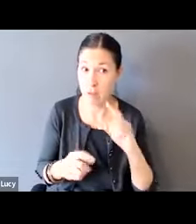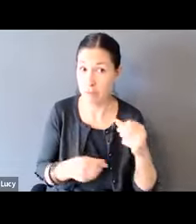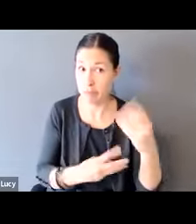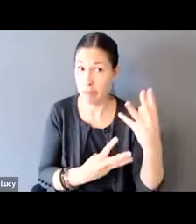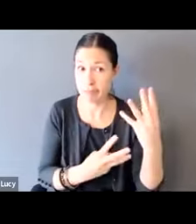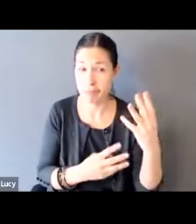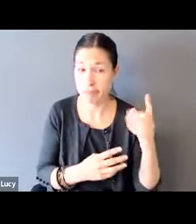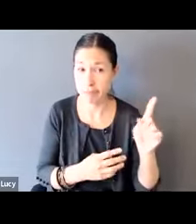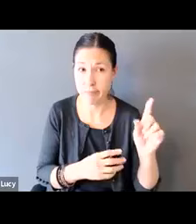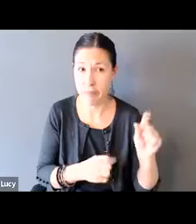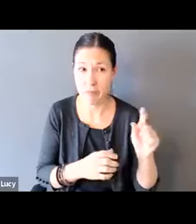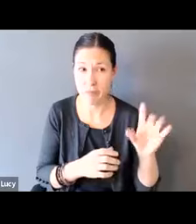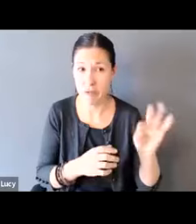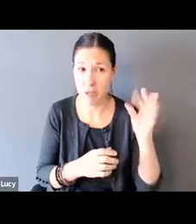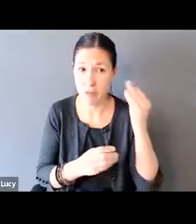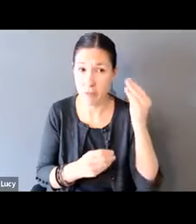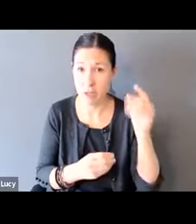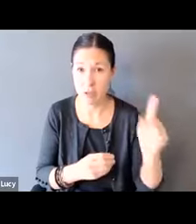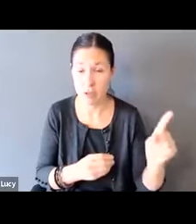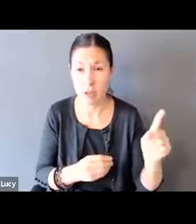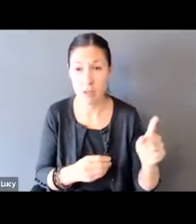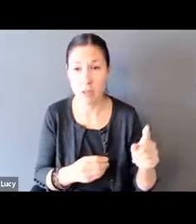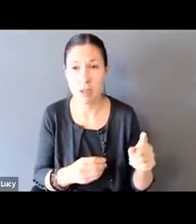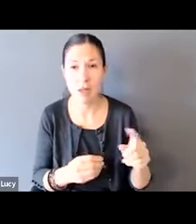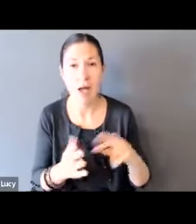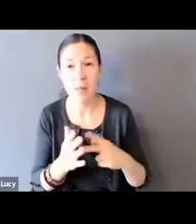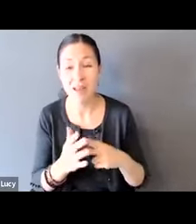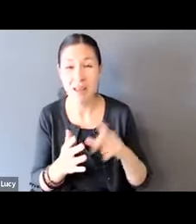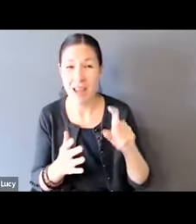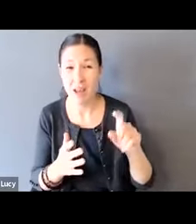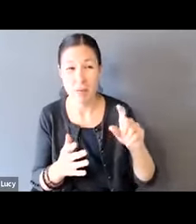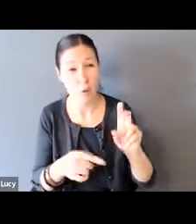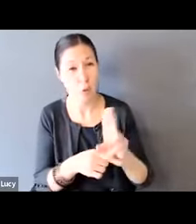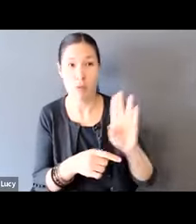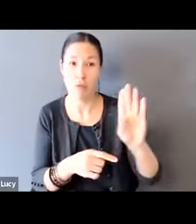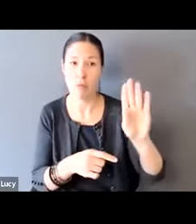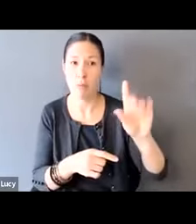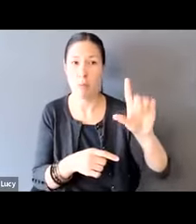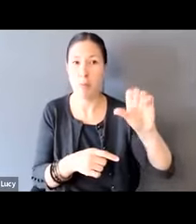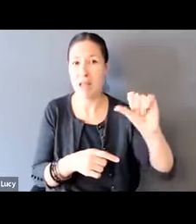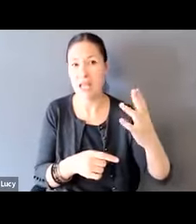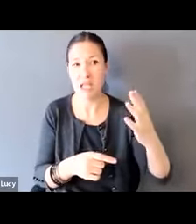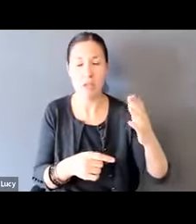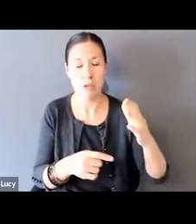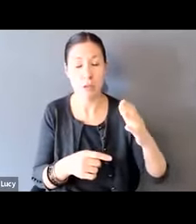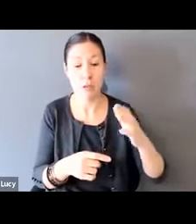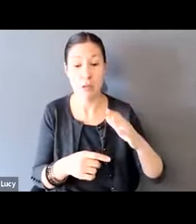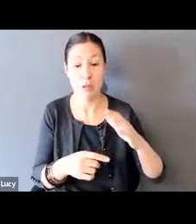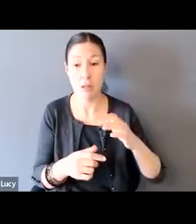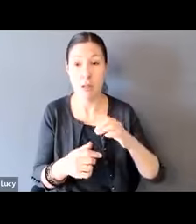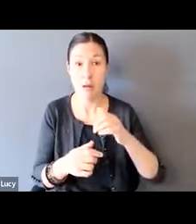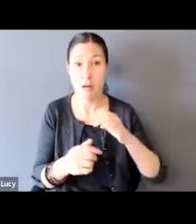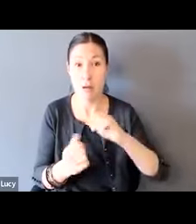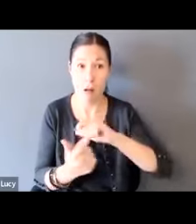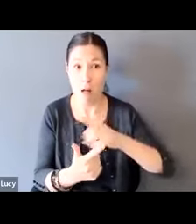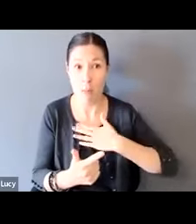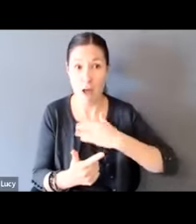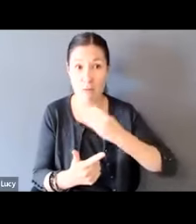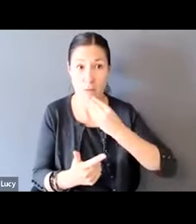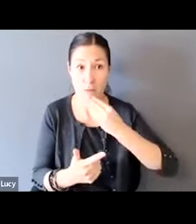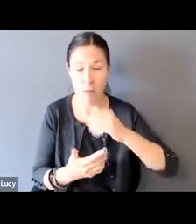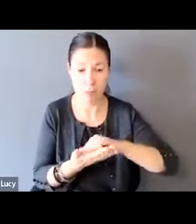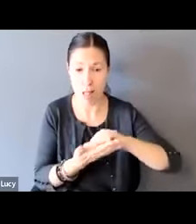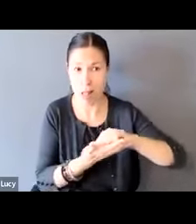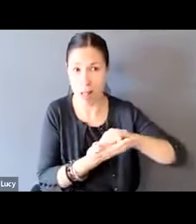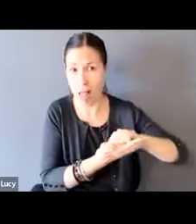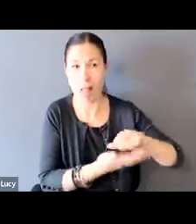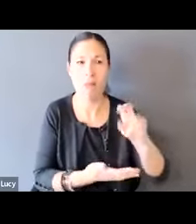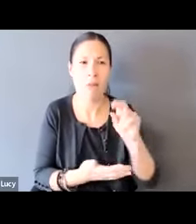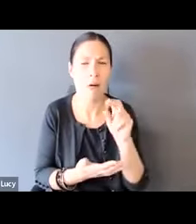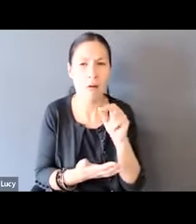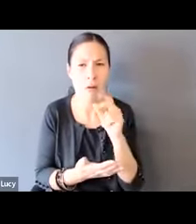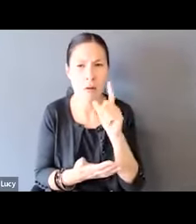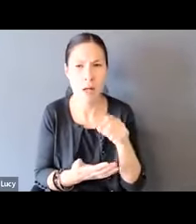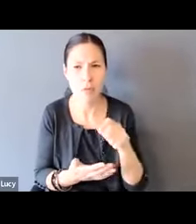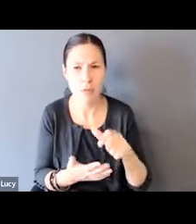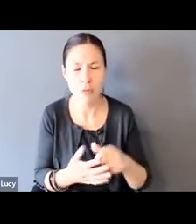You don't have to bleach every surface of every grocery item that you bring into the house.